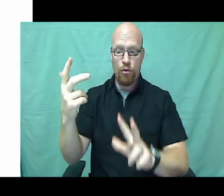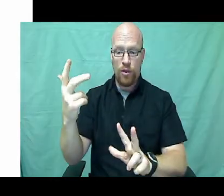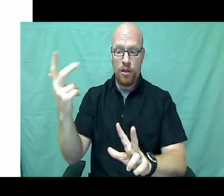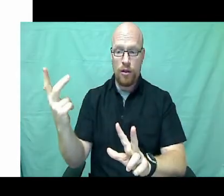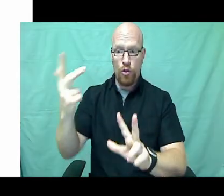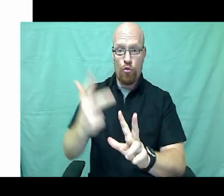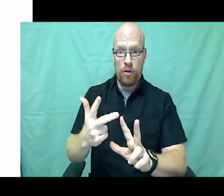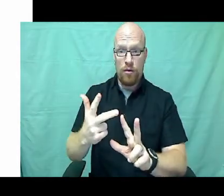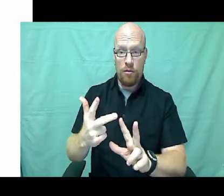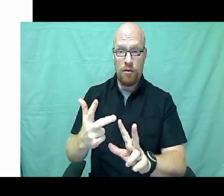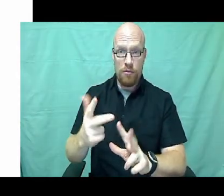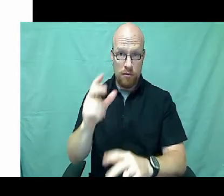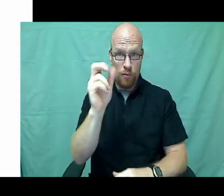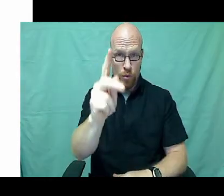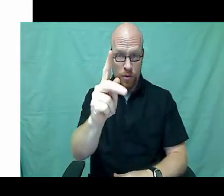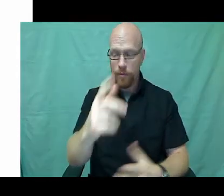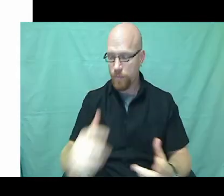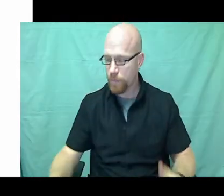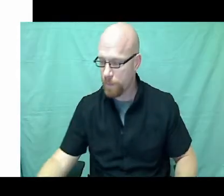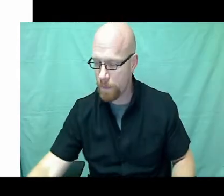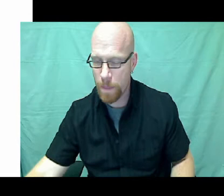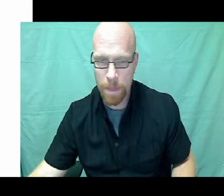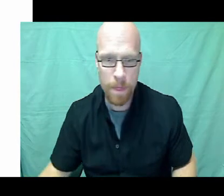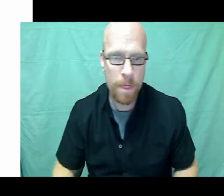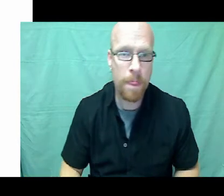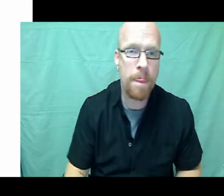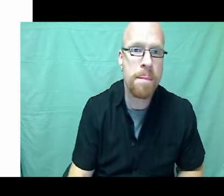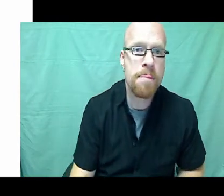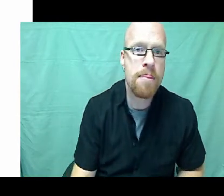We move the three, third power inside the parentheses.